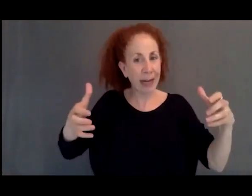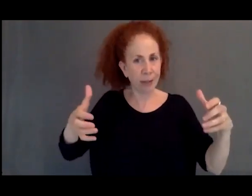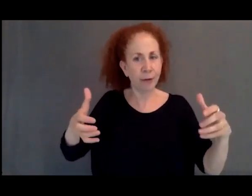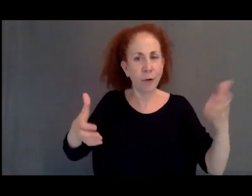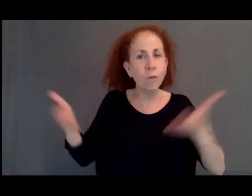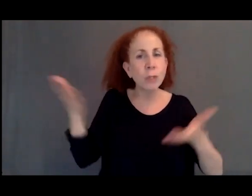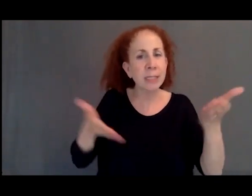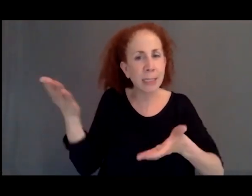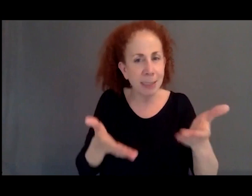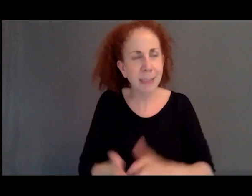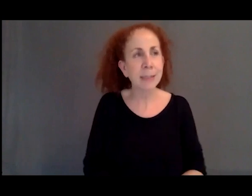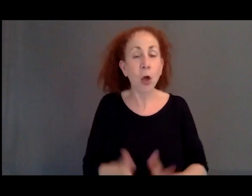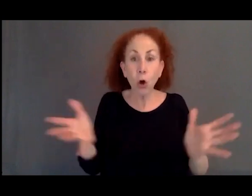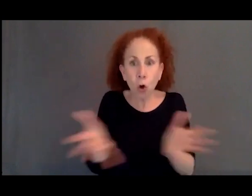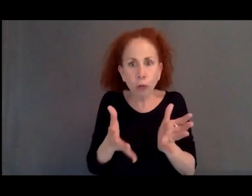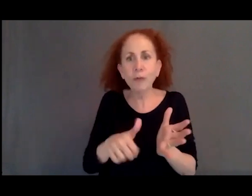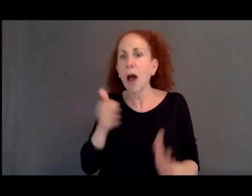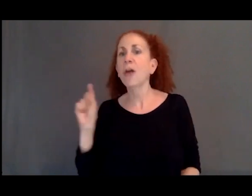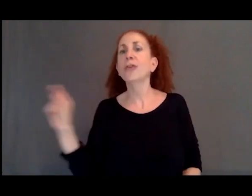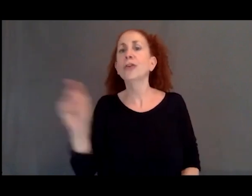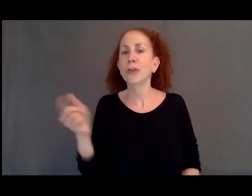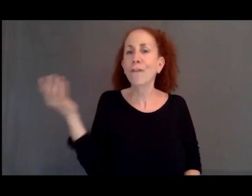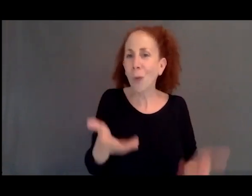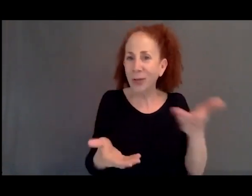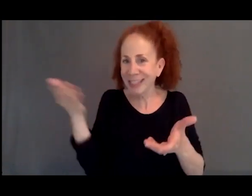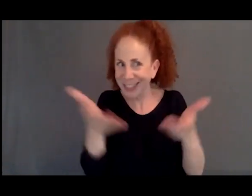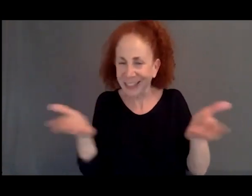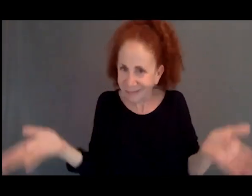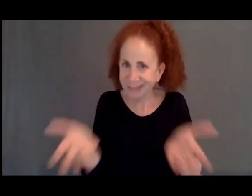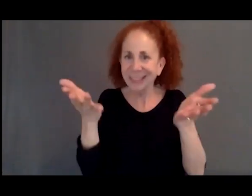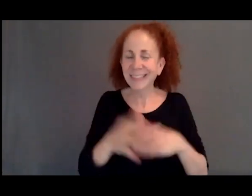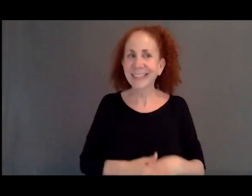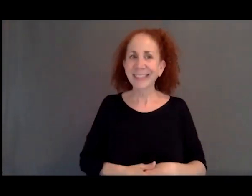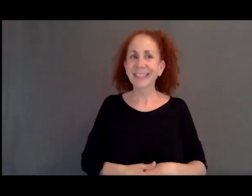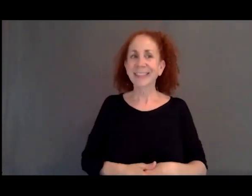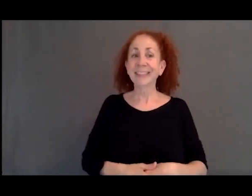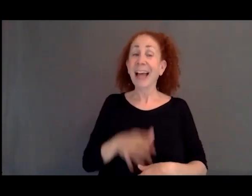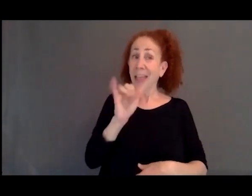and in cultivating and encouraging other voices. And that work sort of exists in tension.